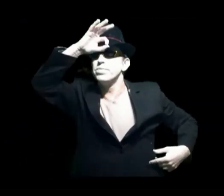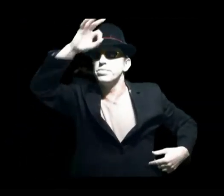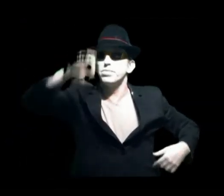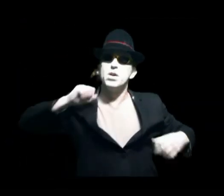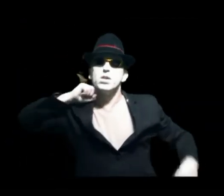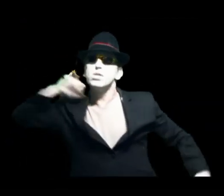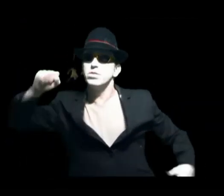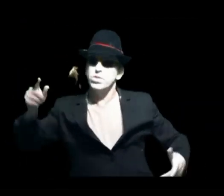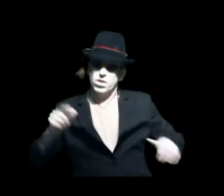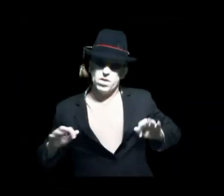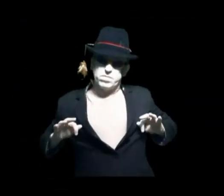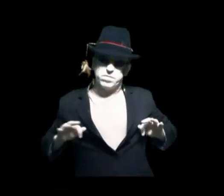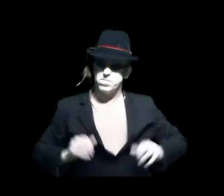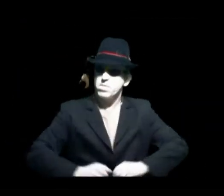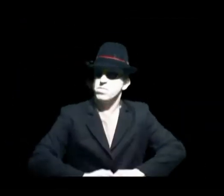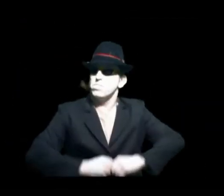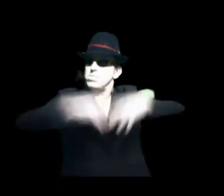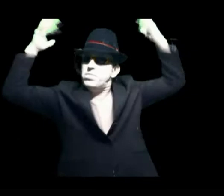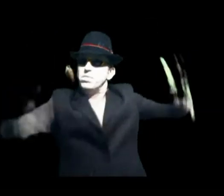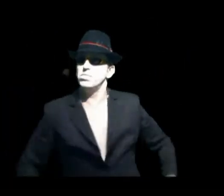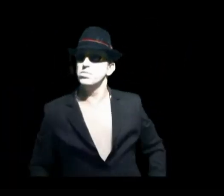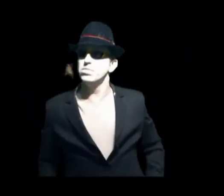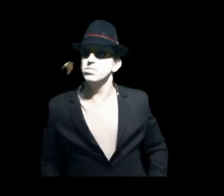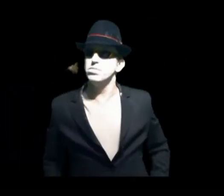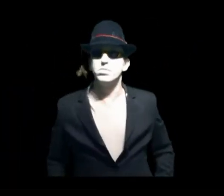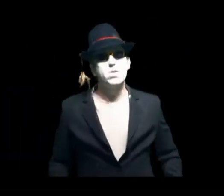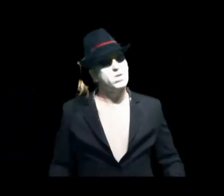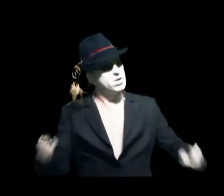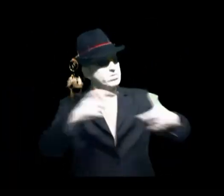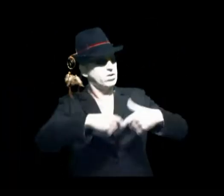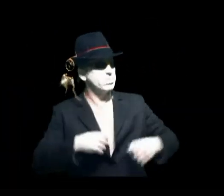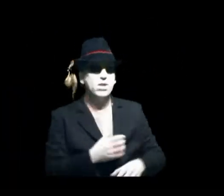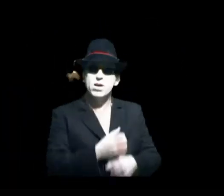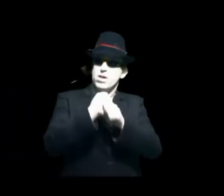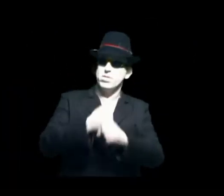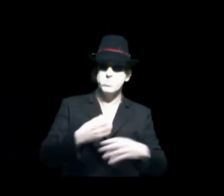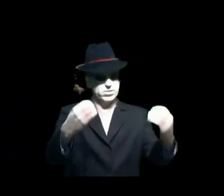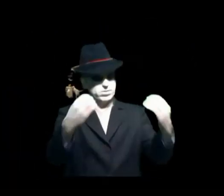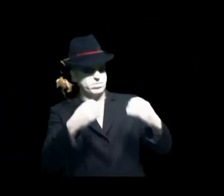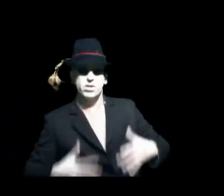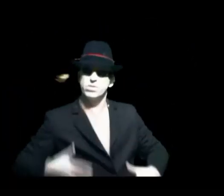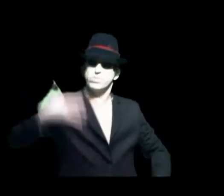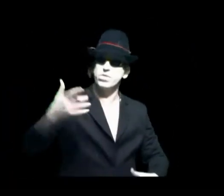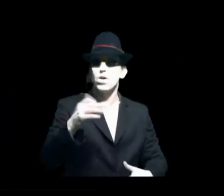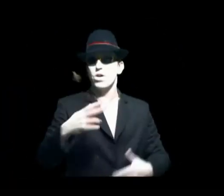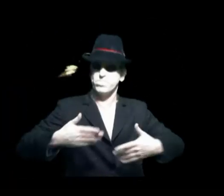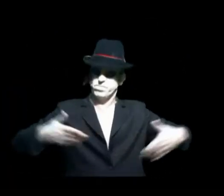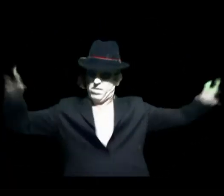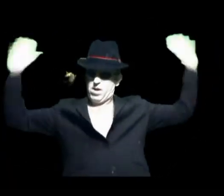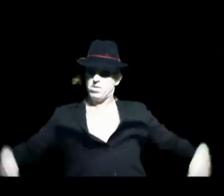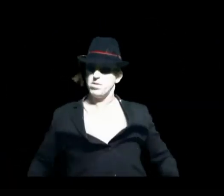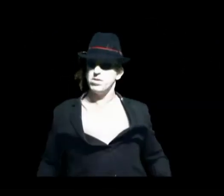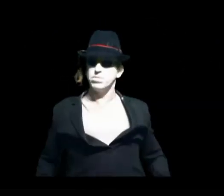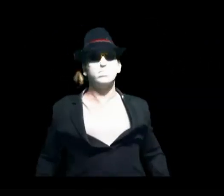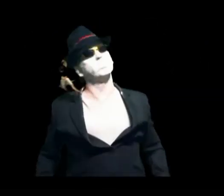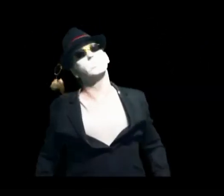You oblivious ass slave that's afraid to be free I'm on some join me help me teach me something new or get up outa my way shit